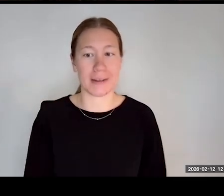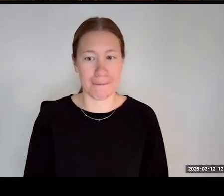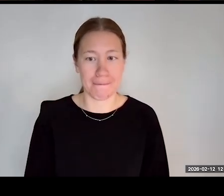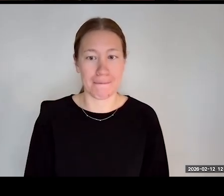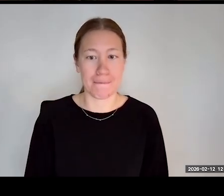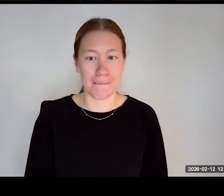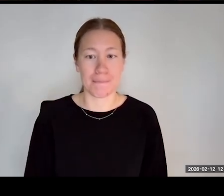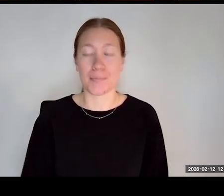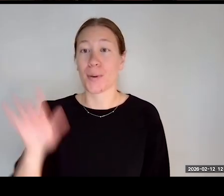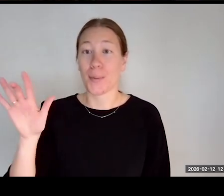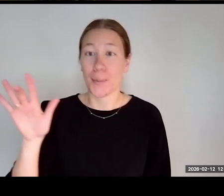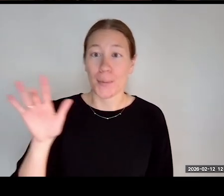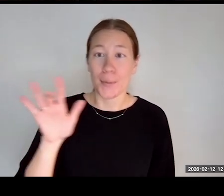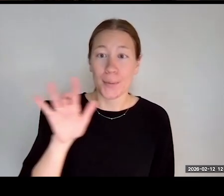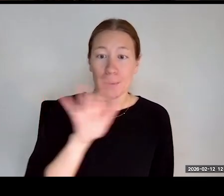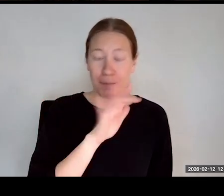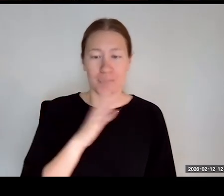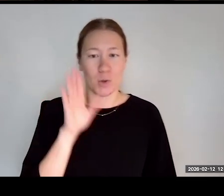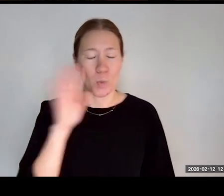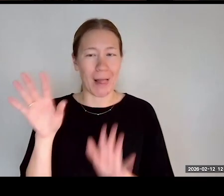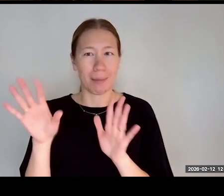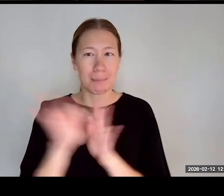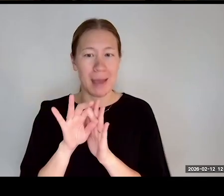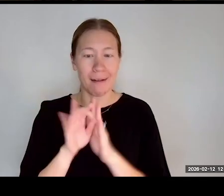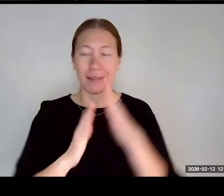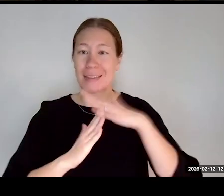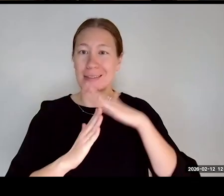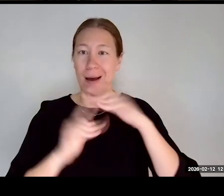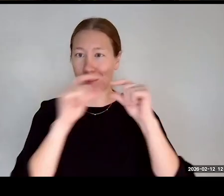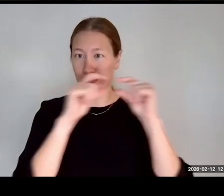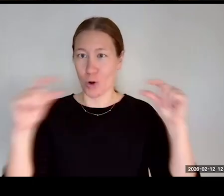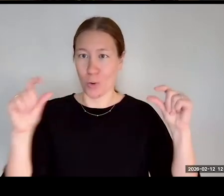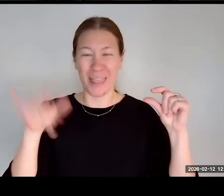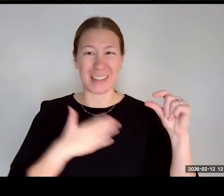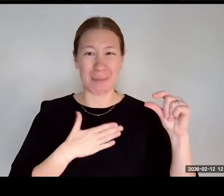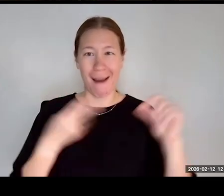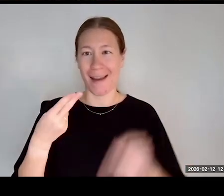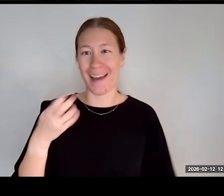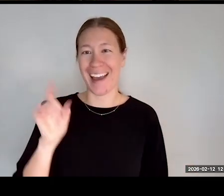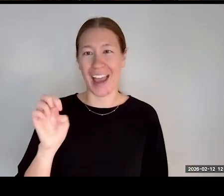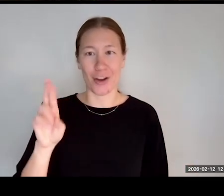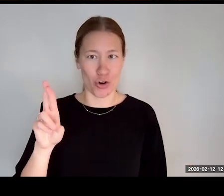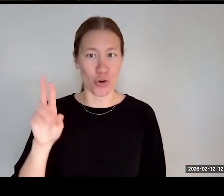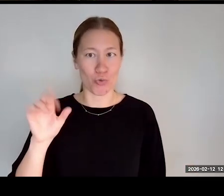I'm going to select this upper level row. This is my header row. And I'm going to either right click